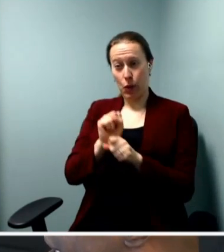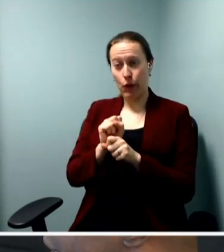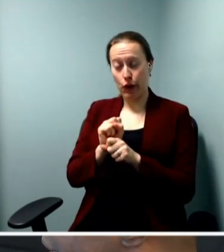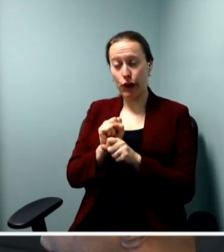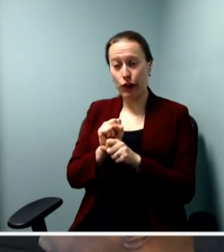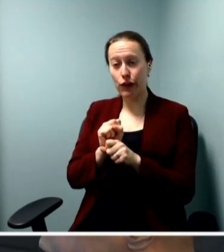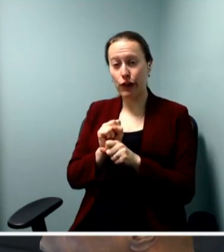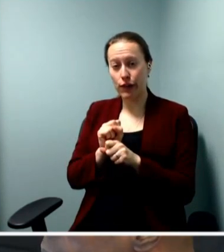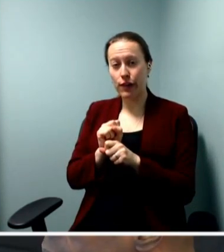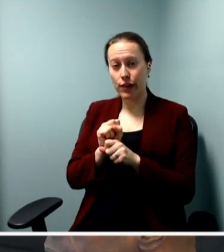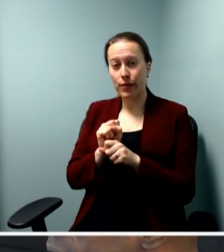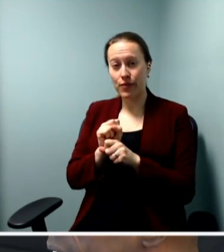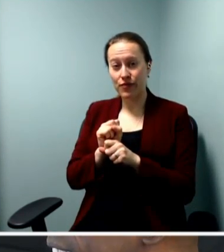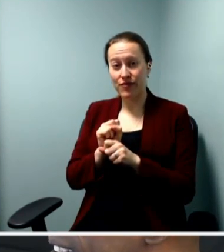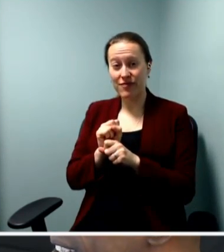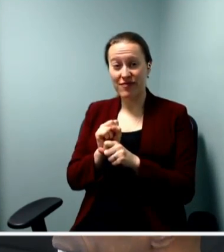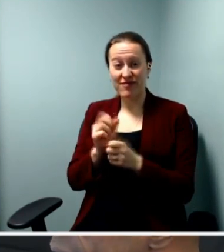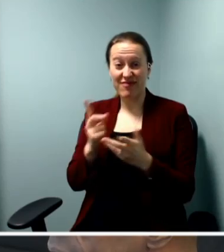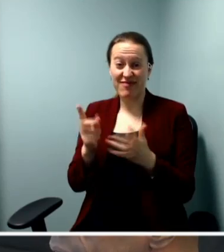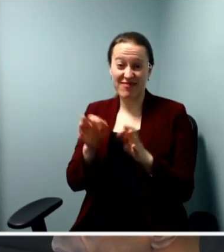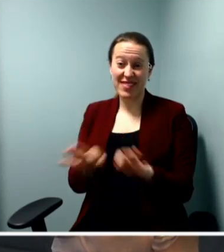I'm preaching to the choir here-- this is important work.